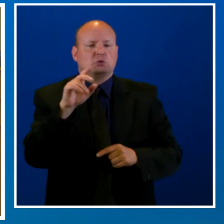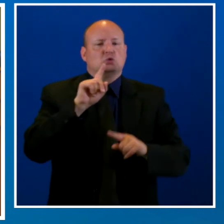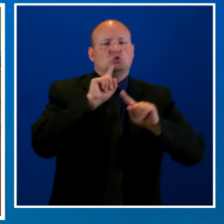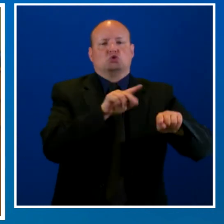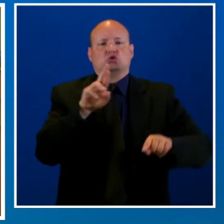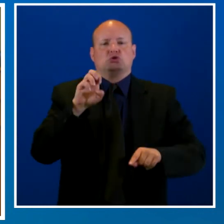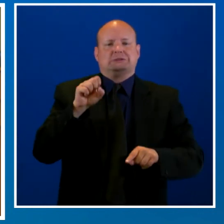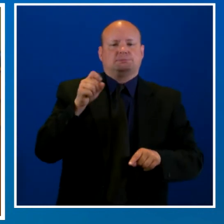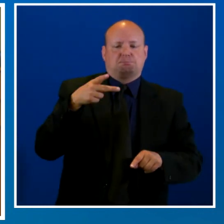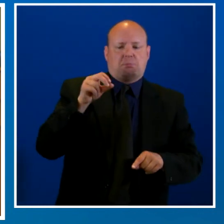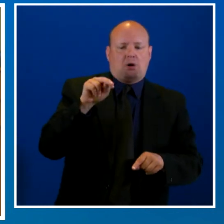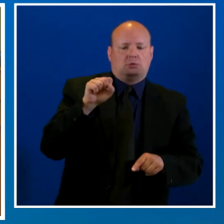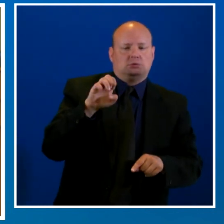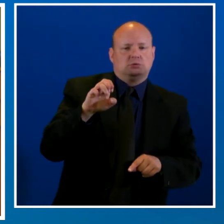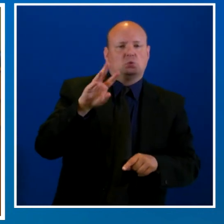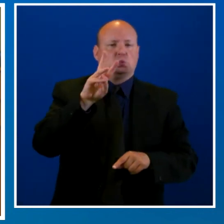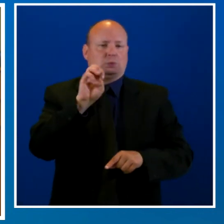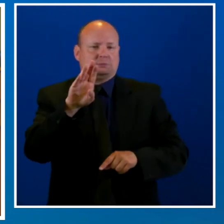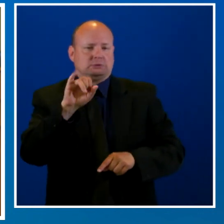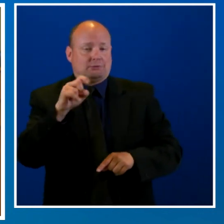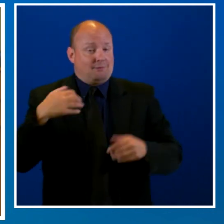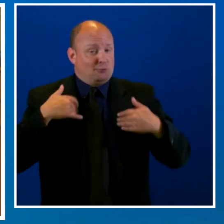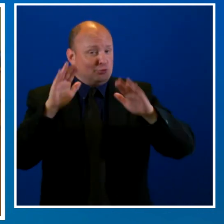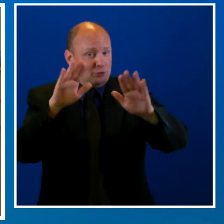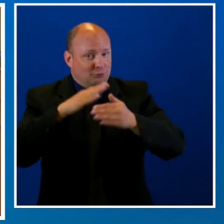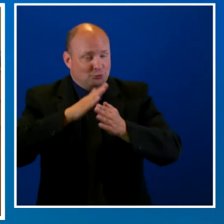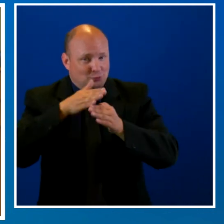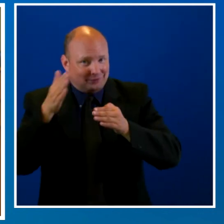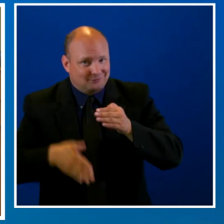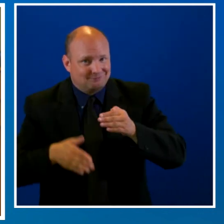Have a great weekend. Stay cool. We're here for you, Vancouver.